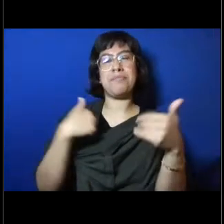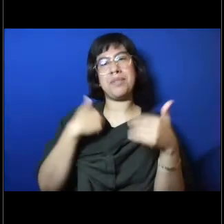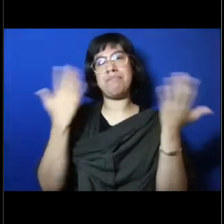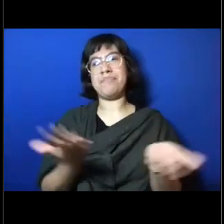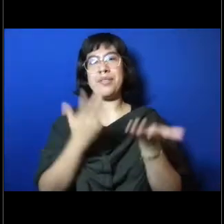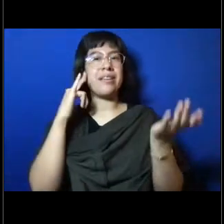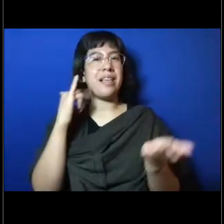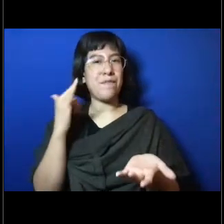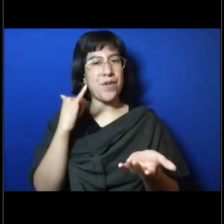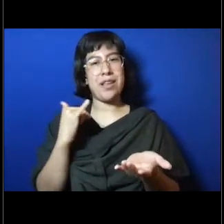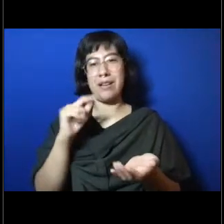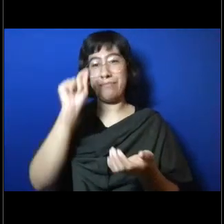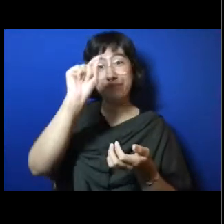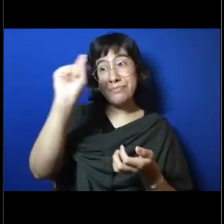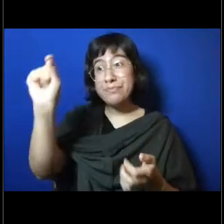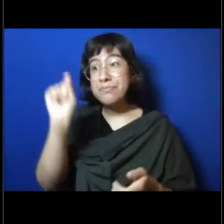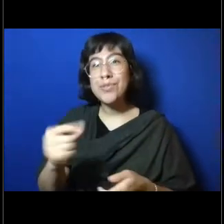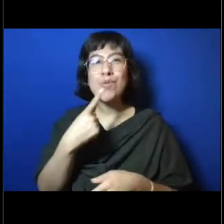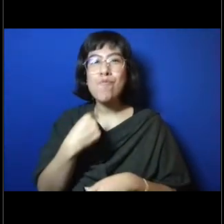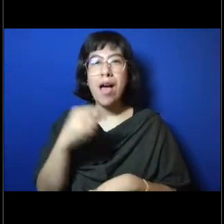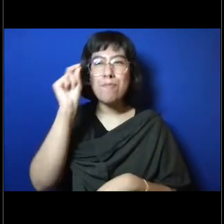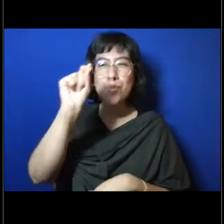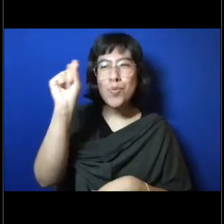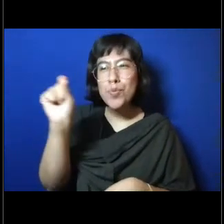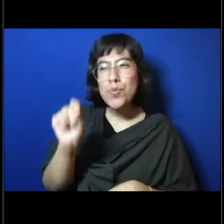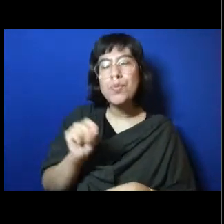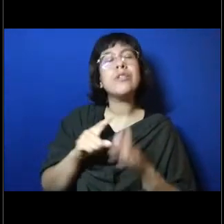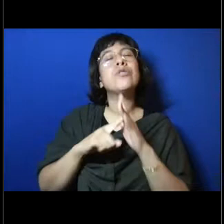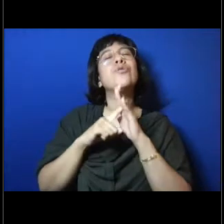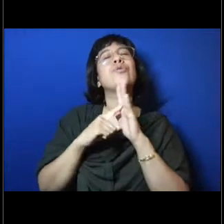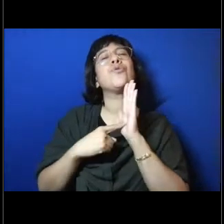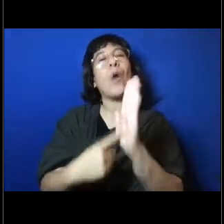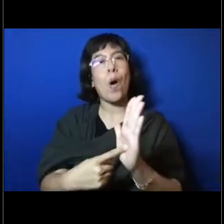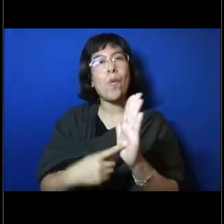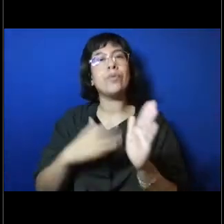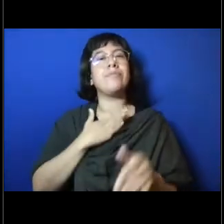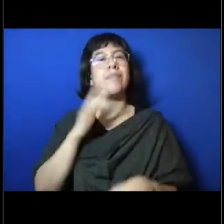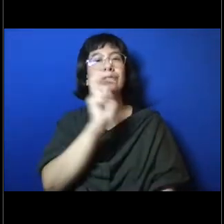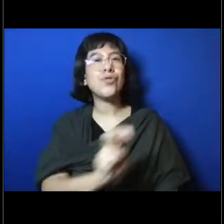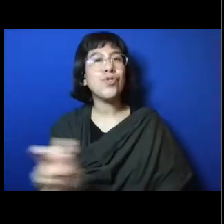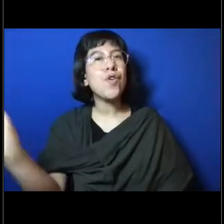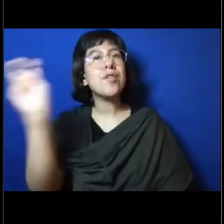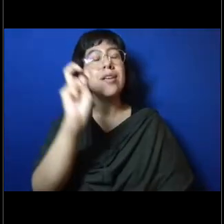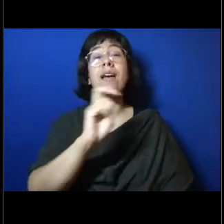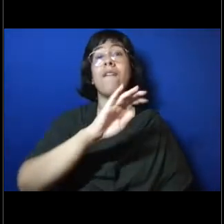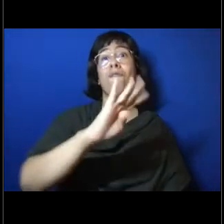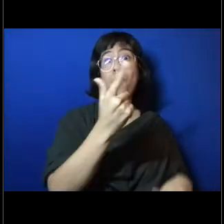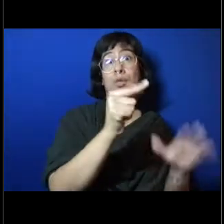So all these red pins are basically the path I took to get from being a fourth grader in Upstate New York